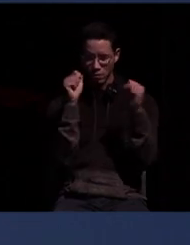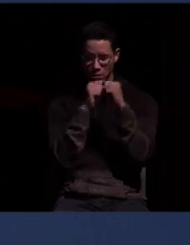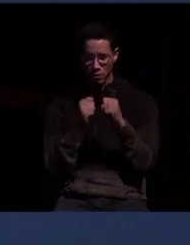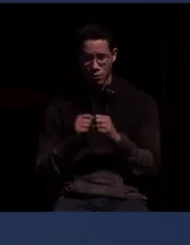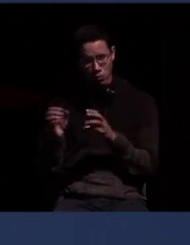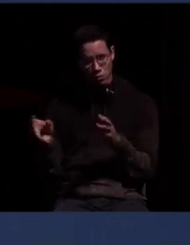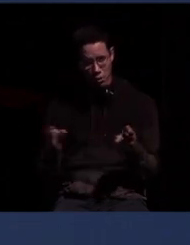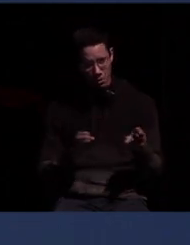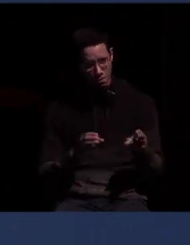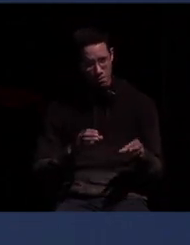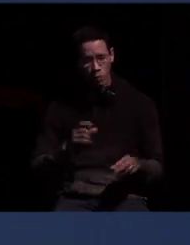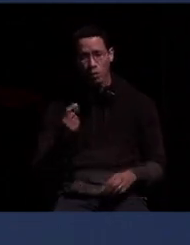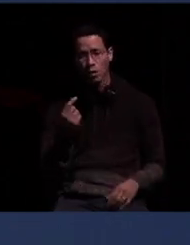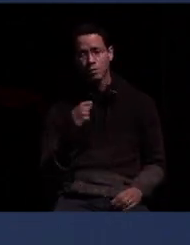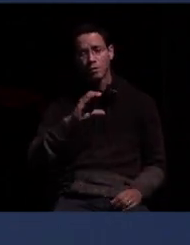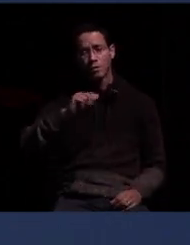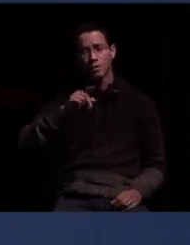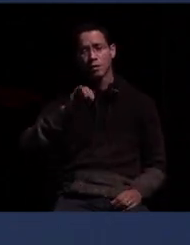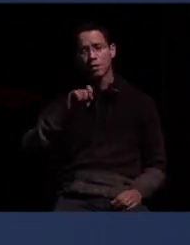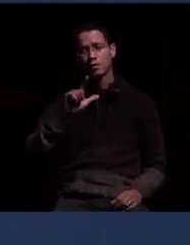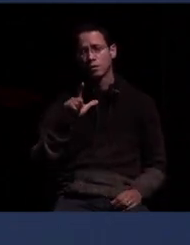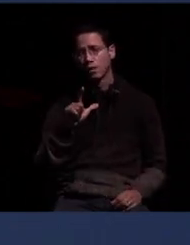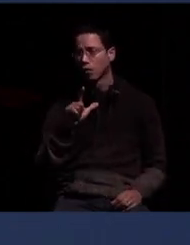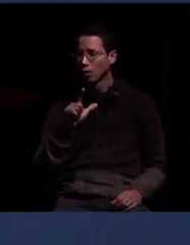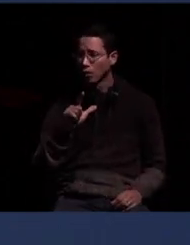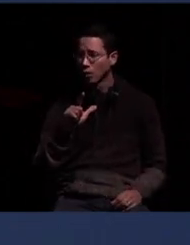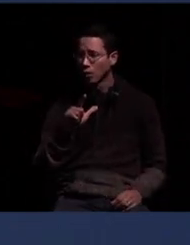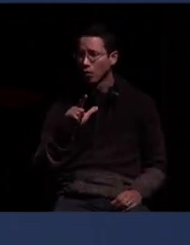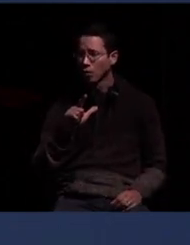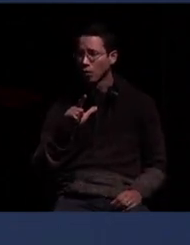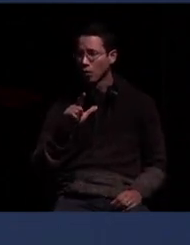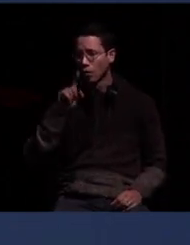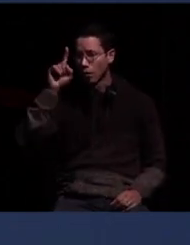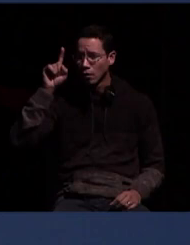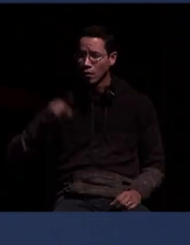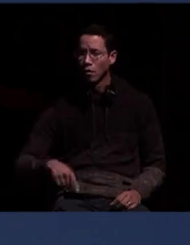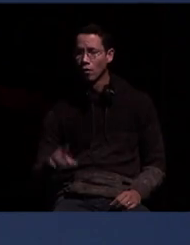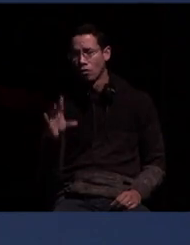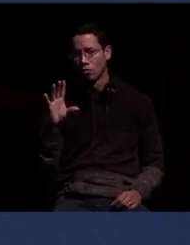For me, capital is in everything